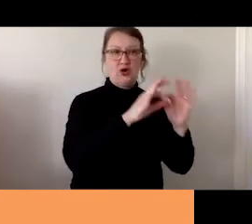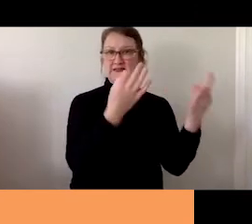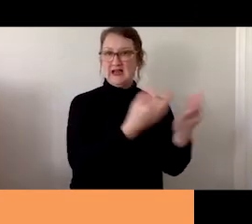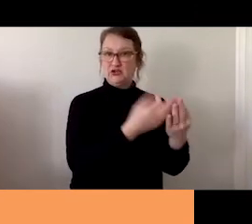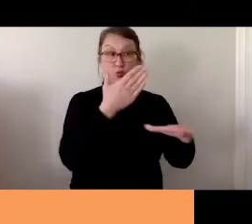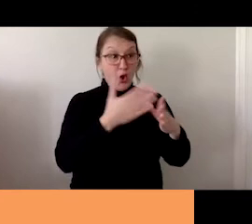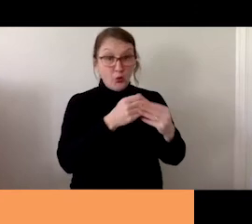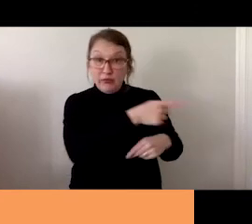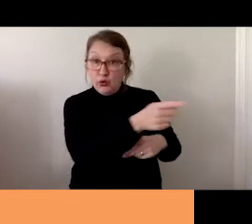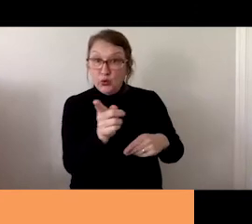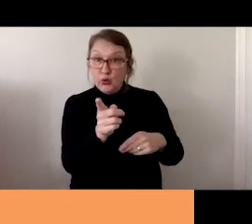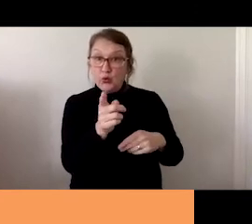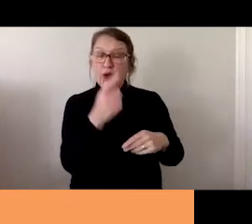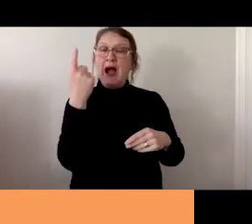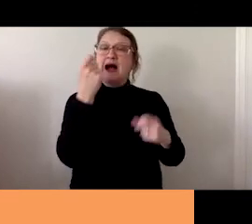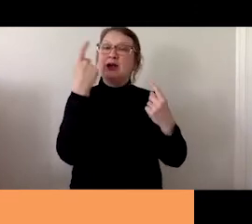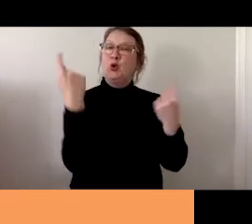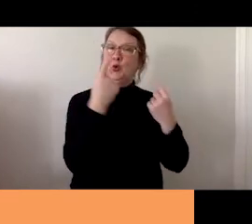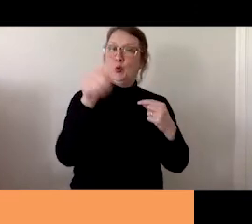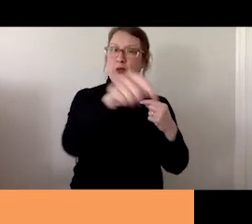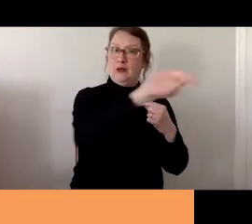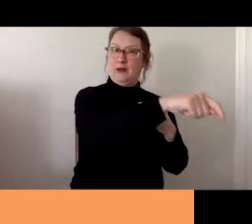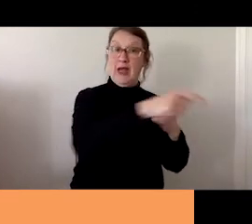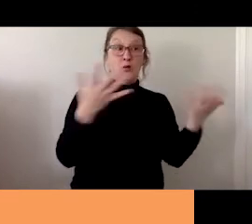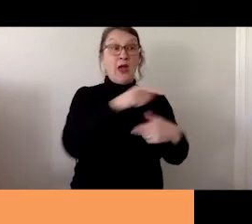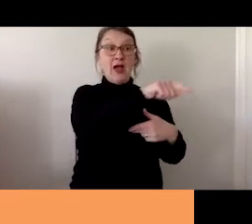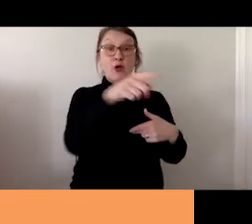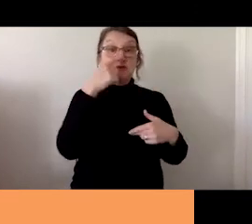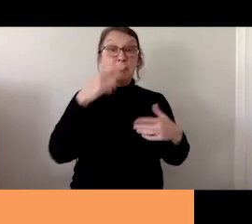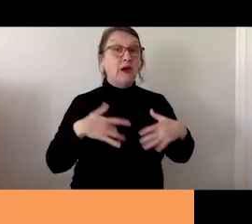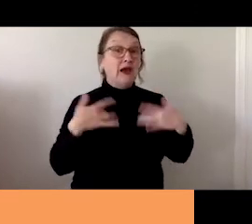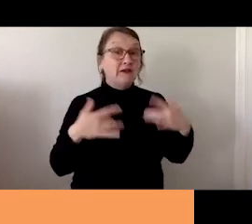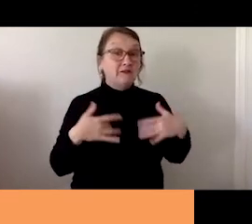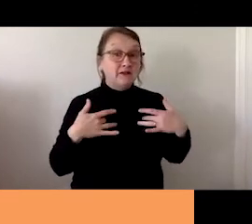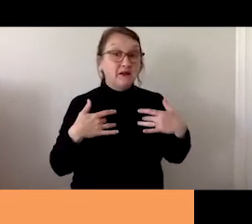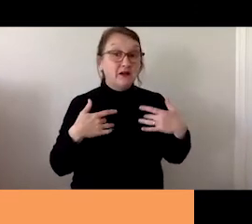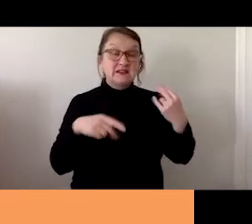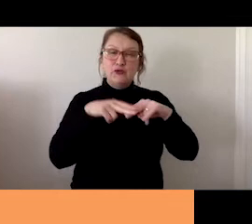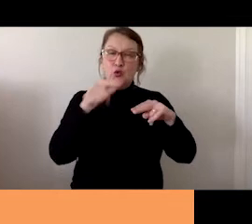Understand who they are and where they live. Because if you can start to map your services, your